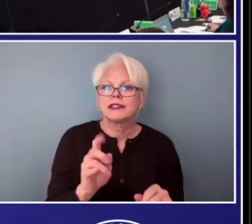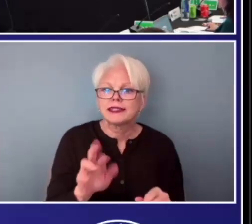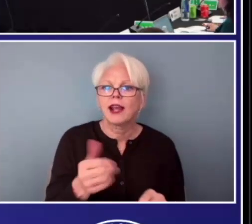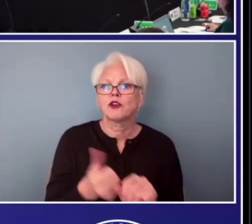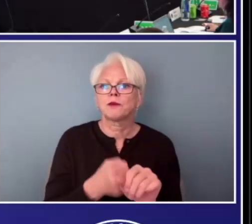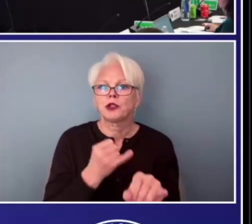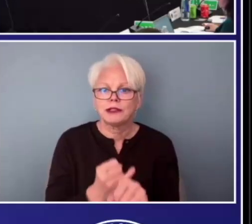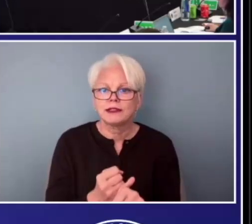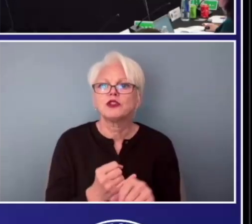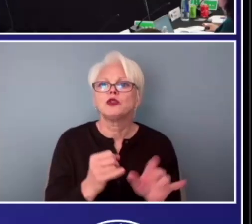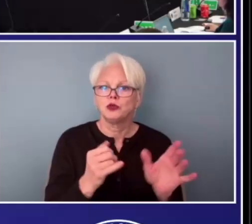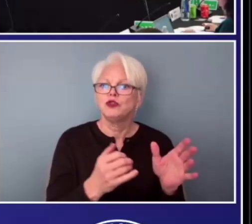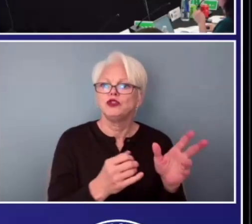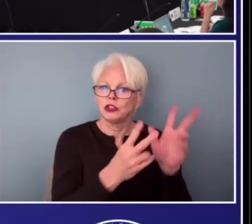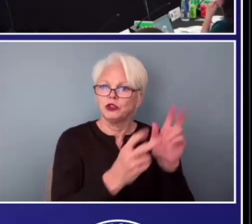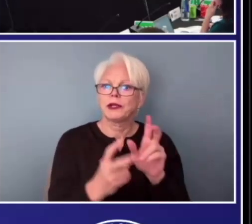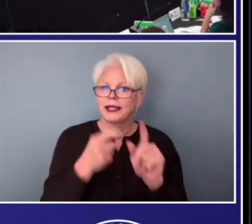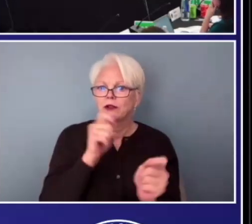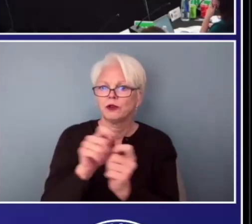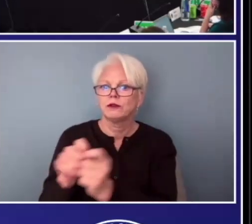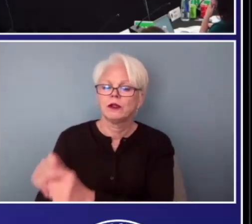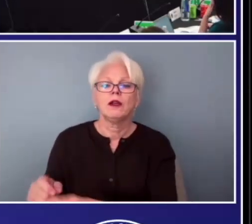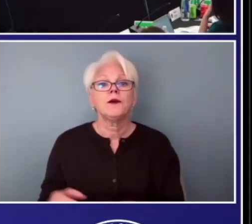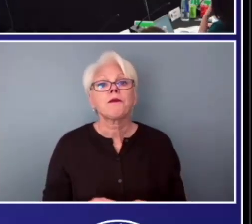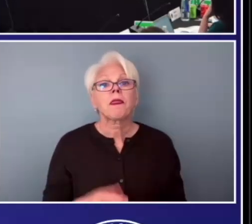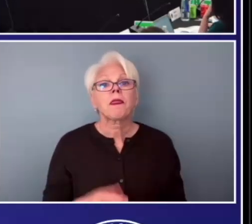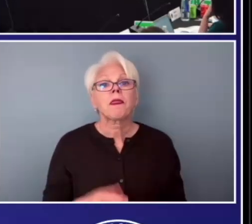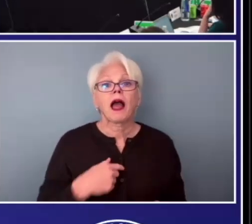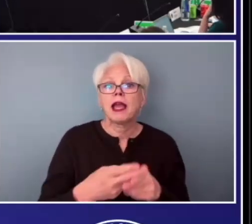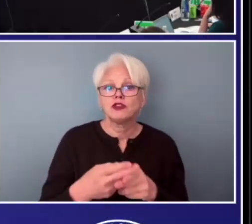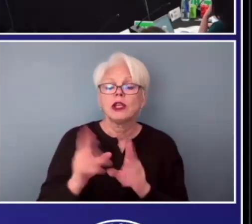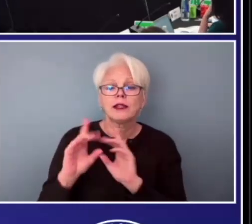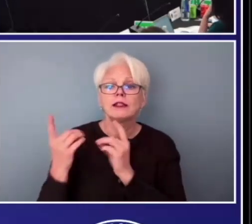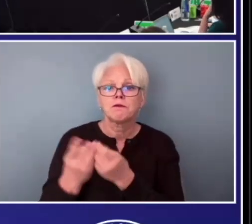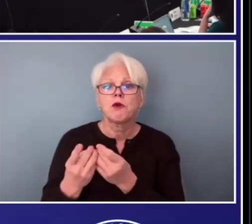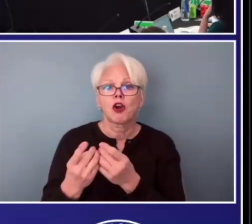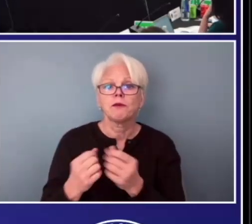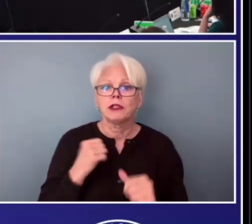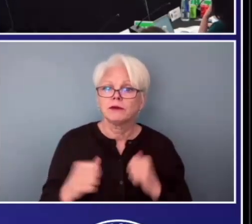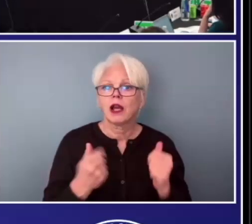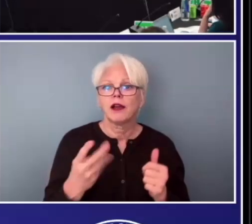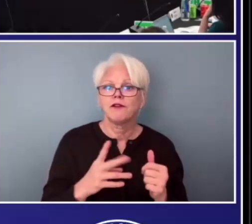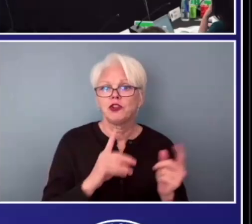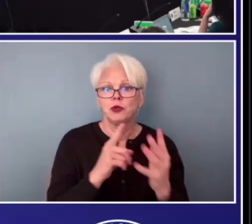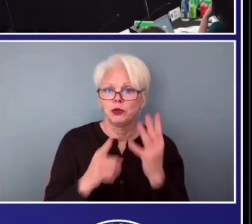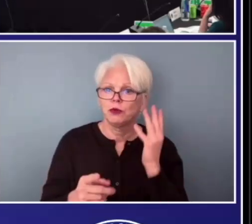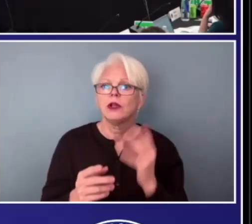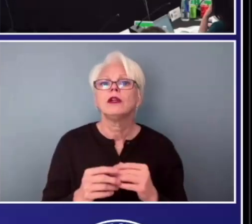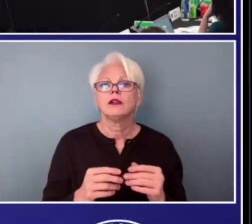And again, as I had mentioned, the Department is has embarked upon a few initiatives where will we be making new